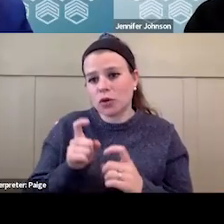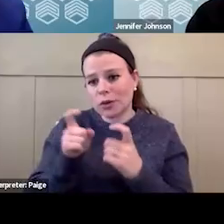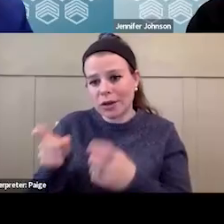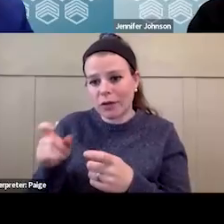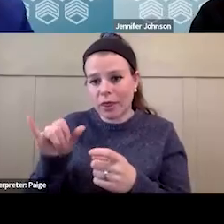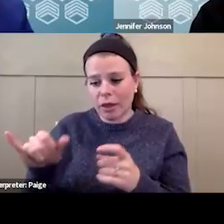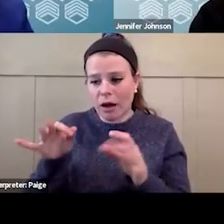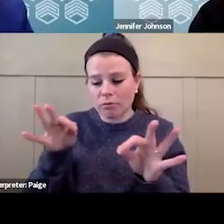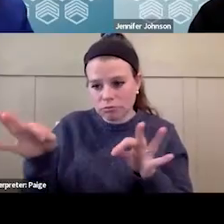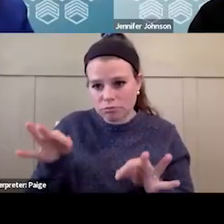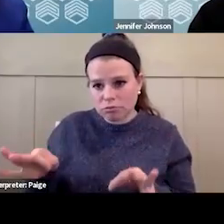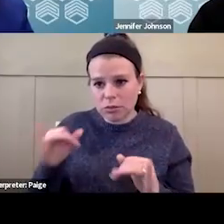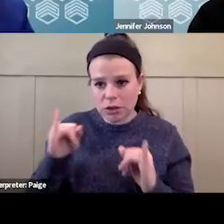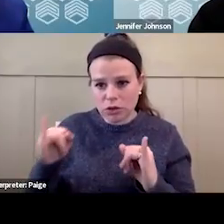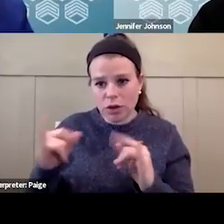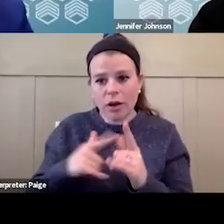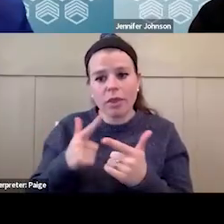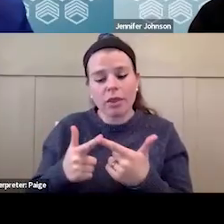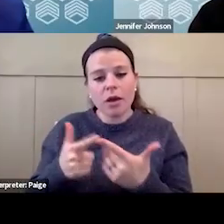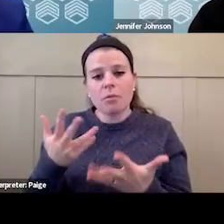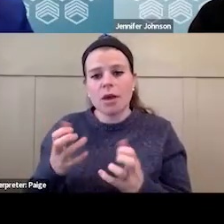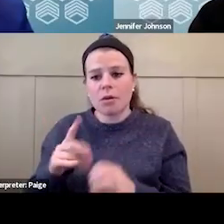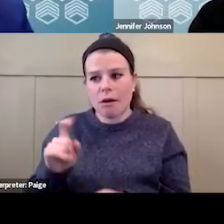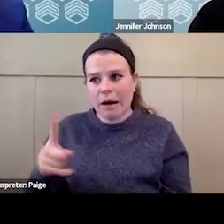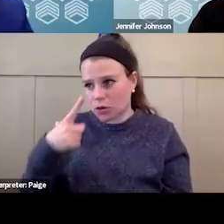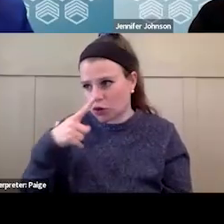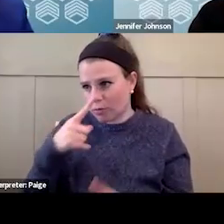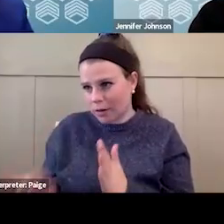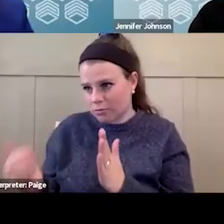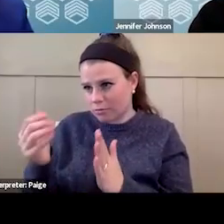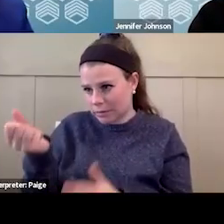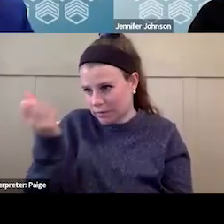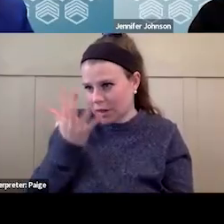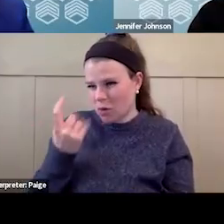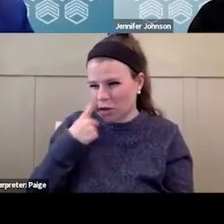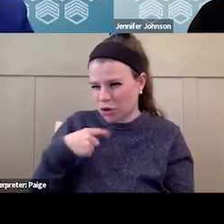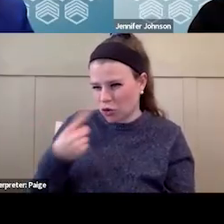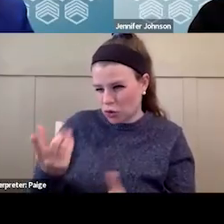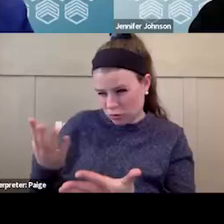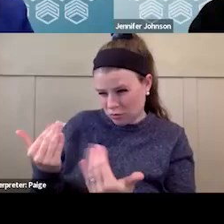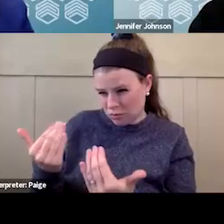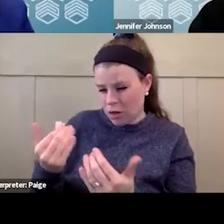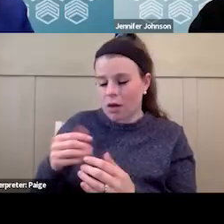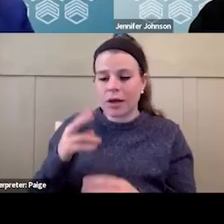directions or instructions, you may want them to repeat them to you and to find out how they understood what you said.